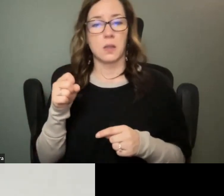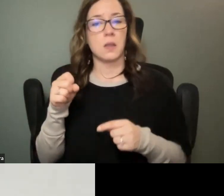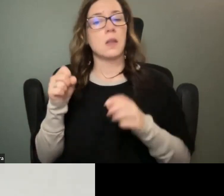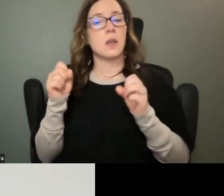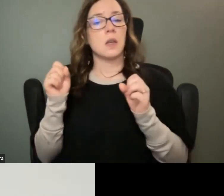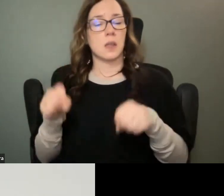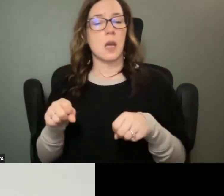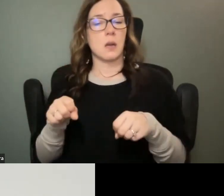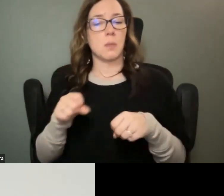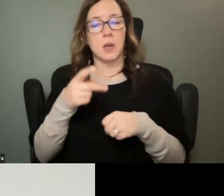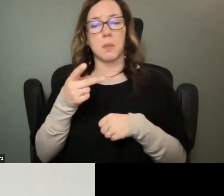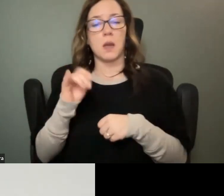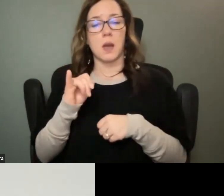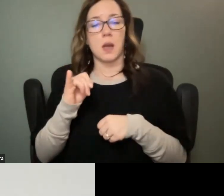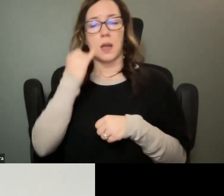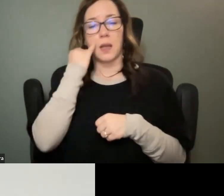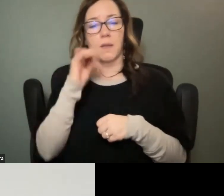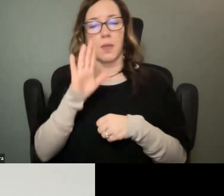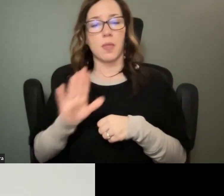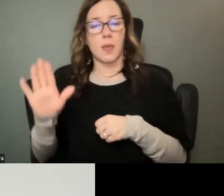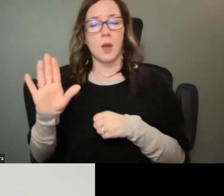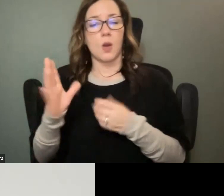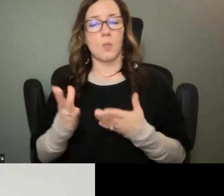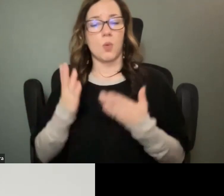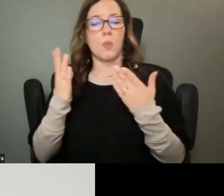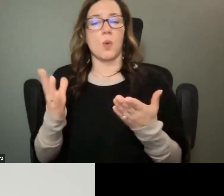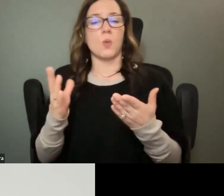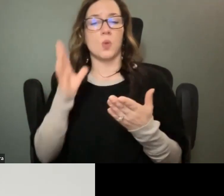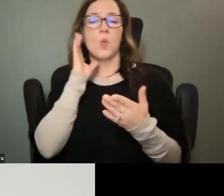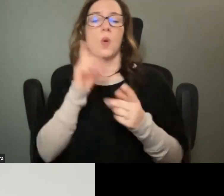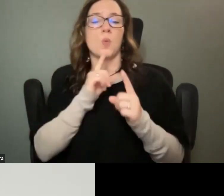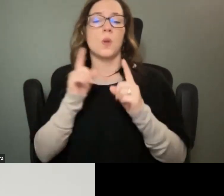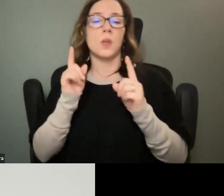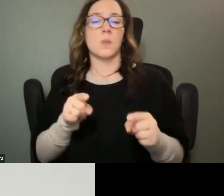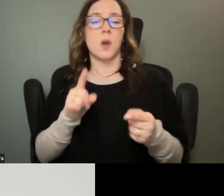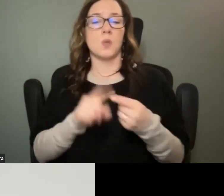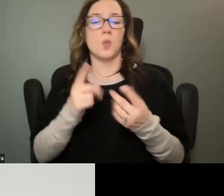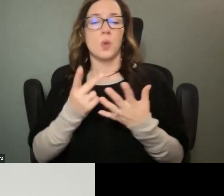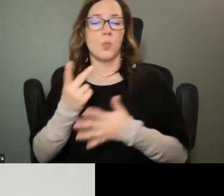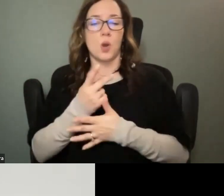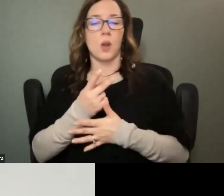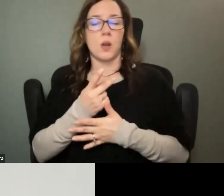provided their proposal is going to